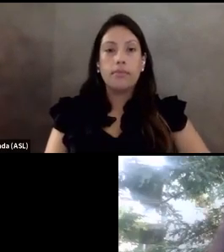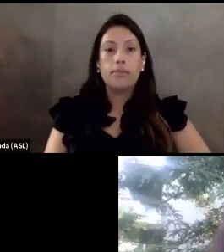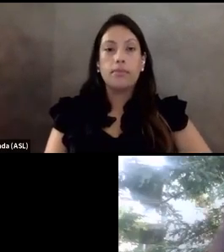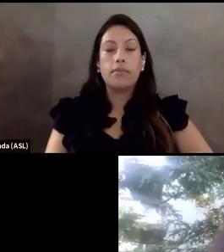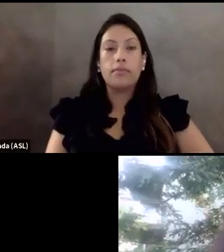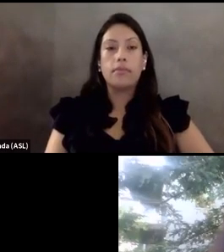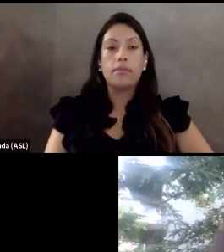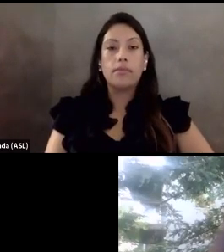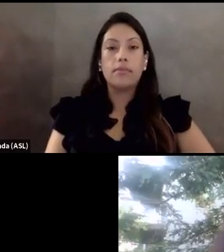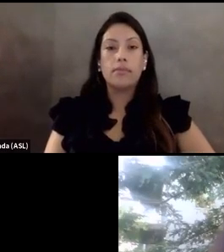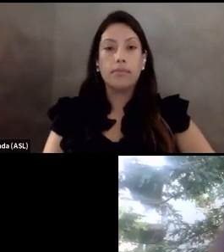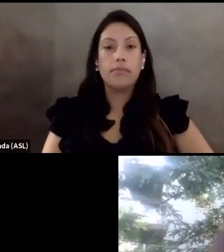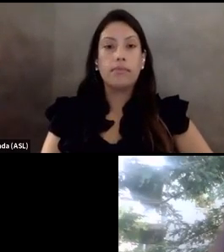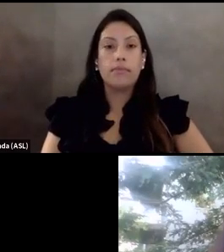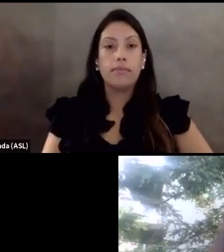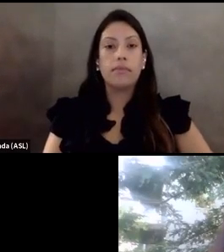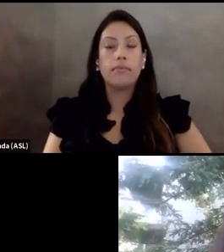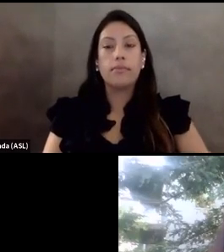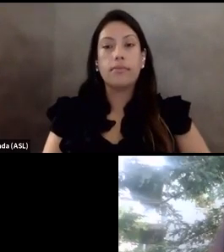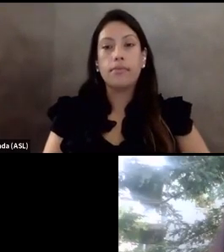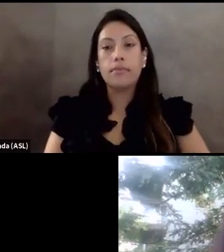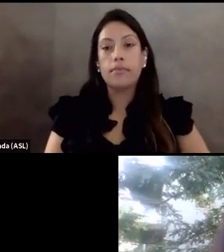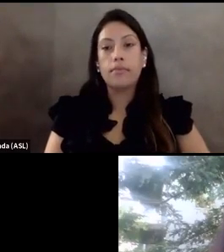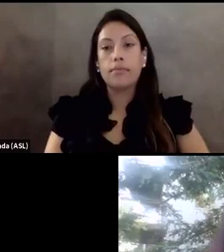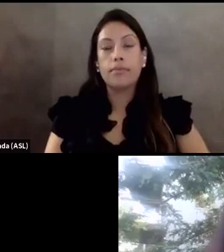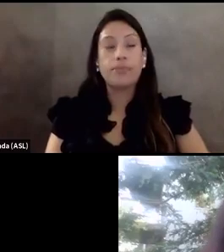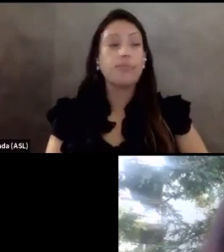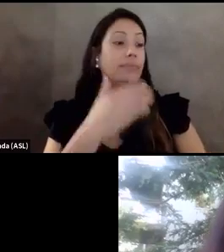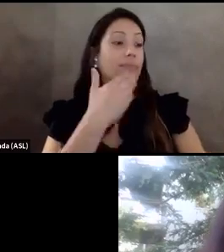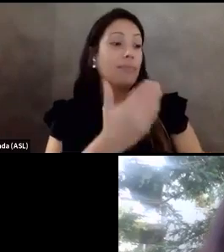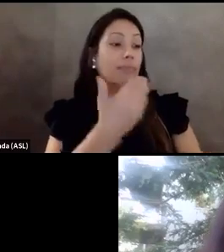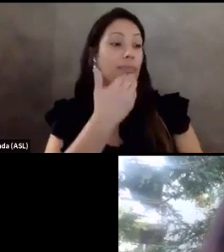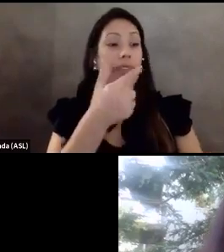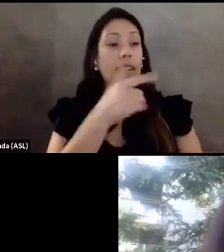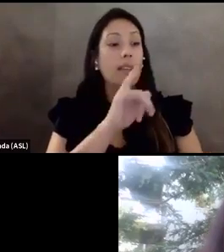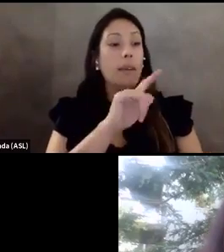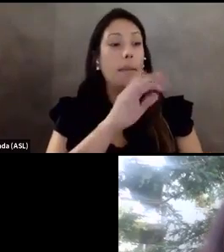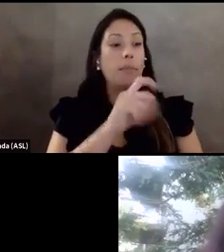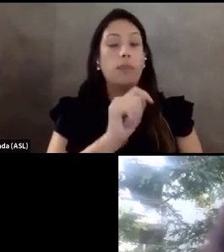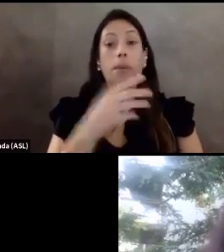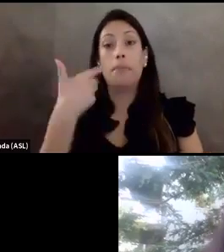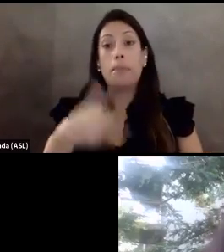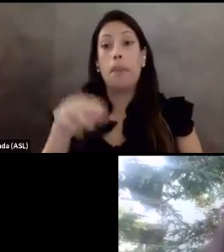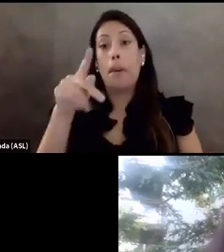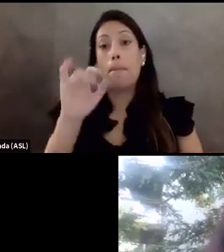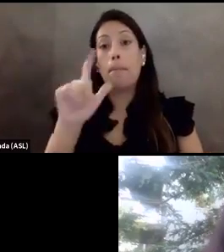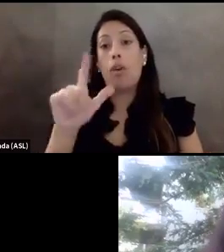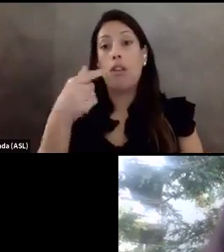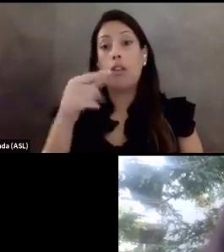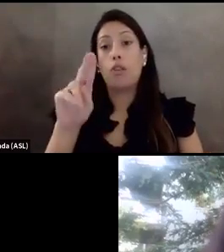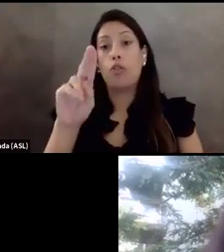(Info in Spanish) Thank you, Gilbert. I'm Paul Gulliksen, communications manager for the county of Sonoma.